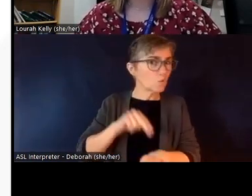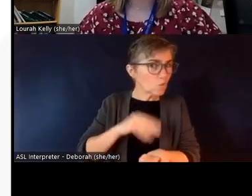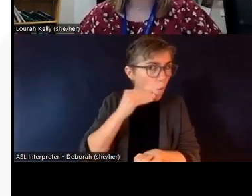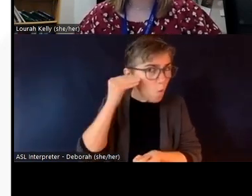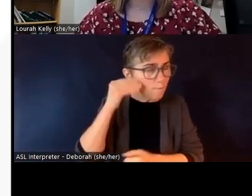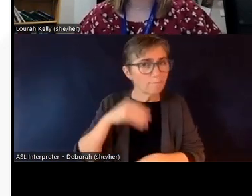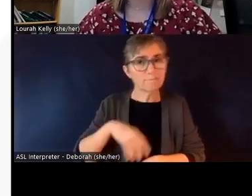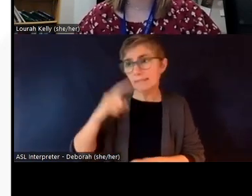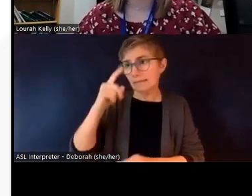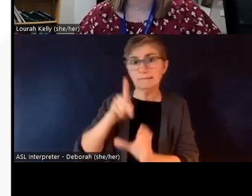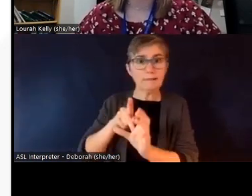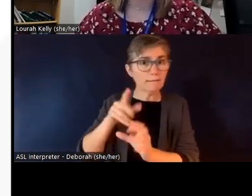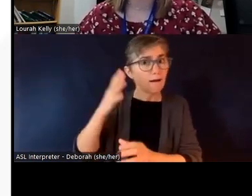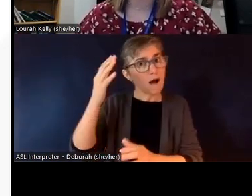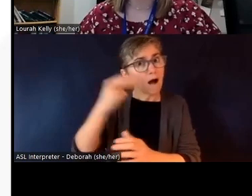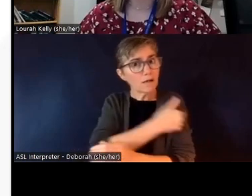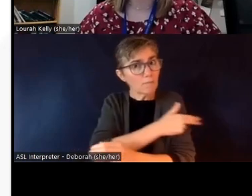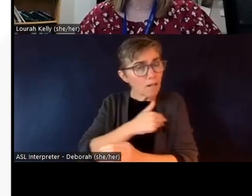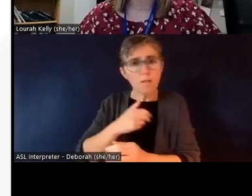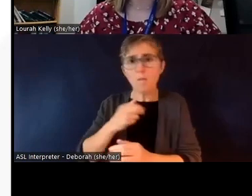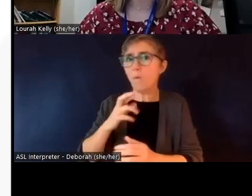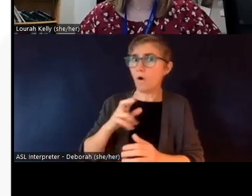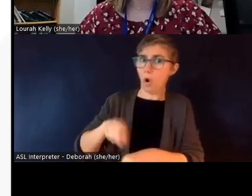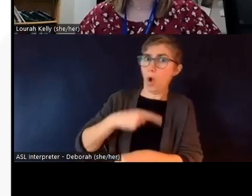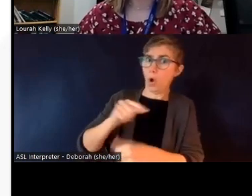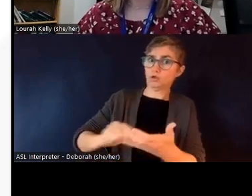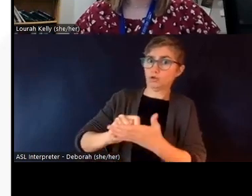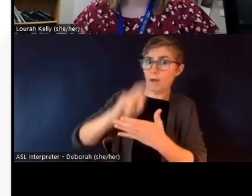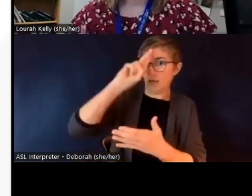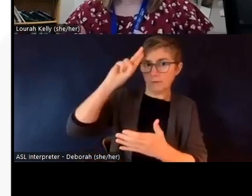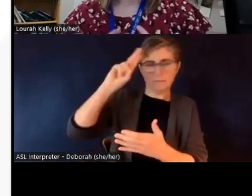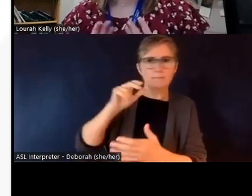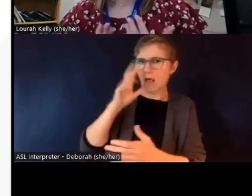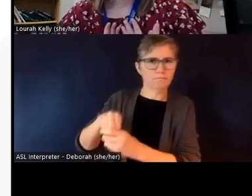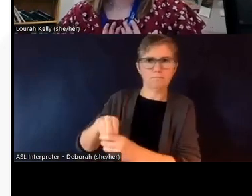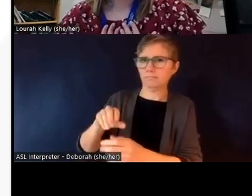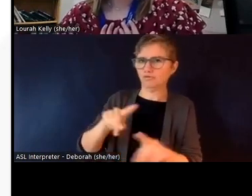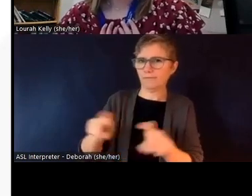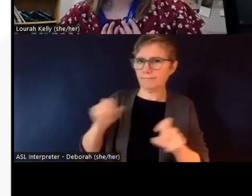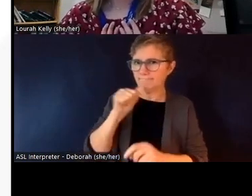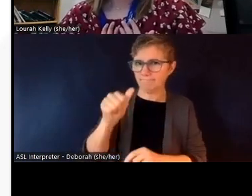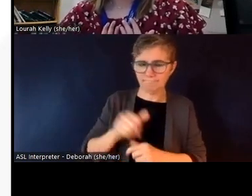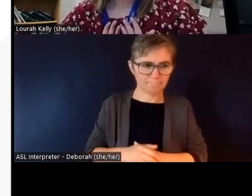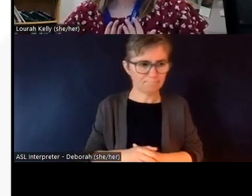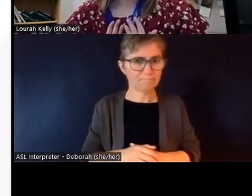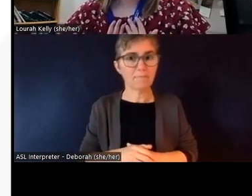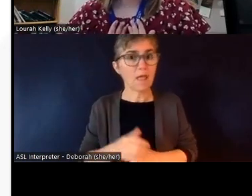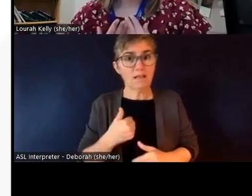hospitals, or long-term care hospitals. Also, because I did not collect this data,